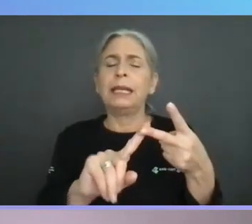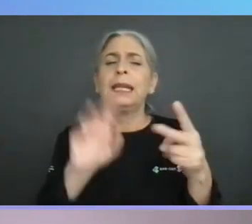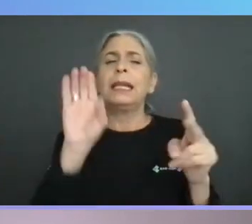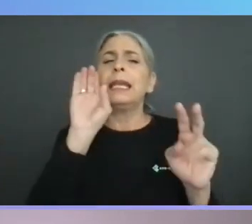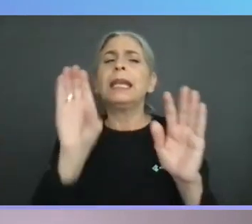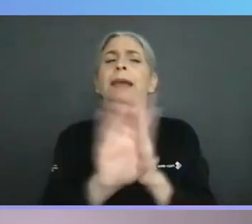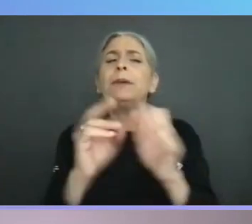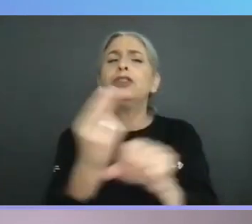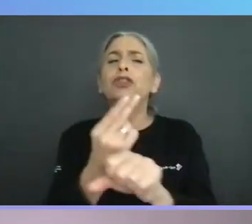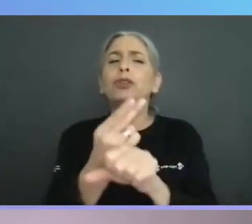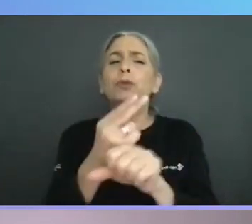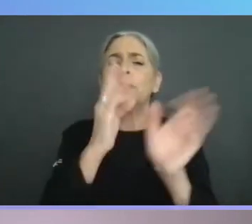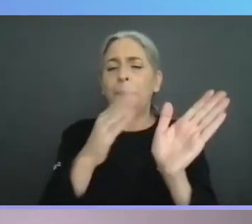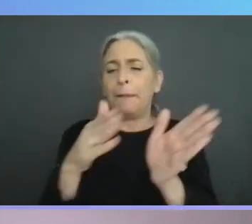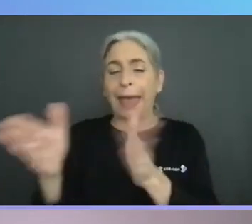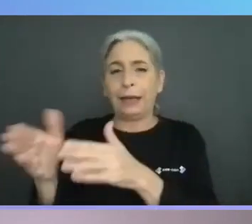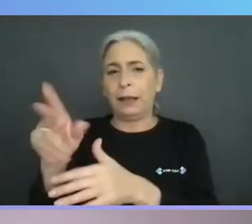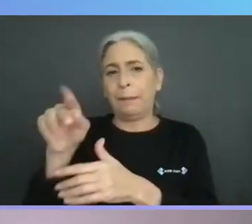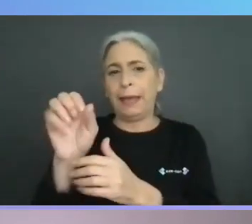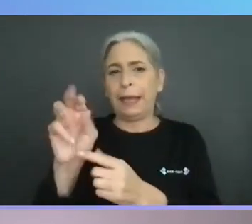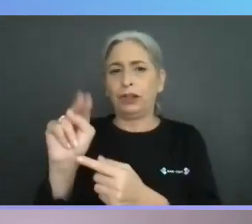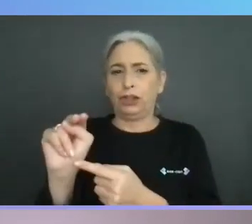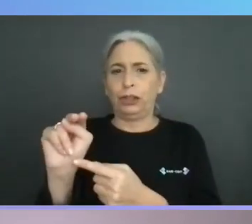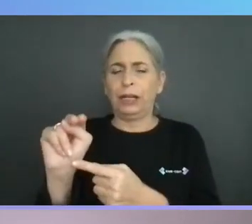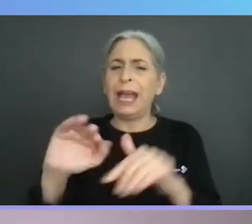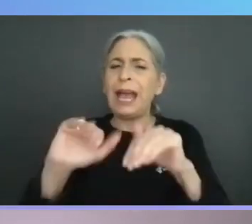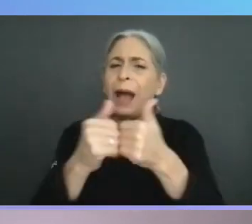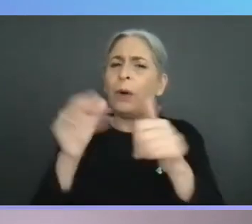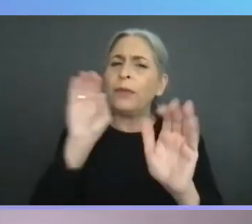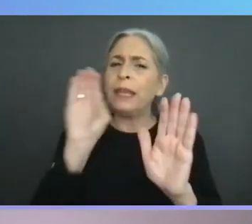related information presented or used. Is it as a link or a